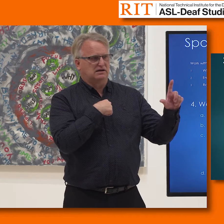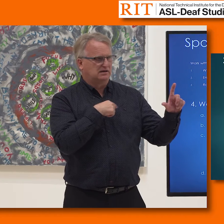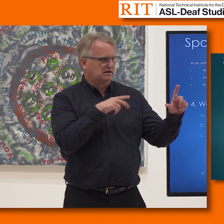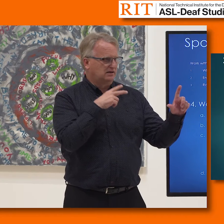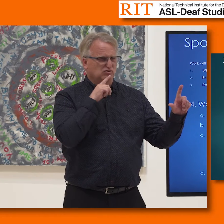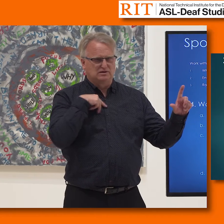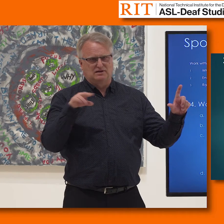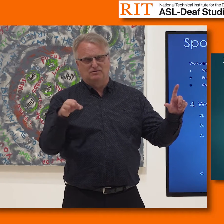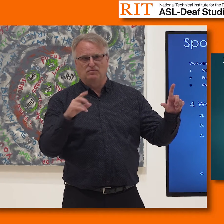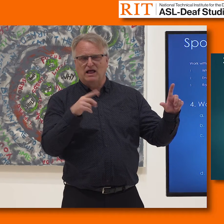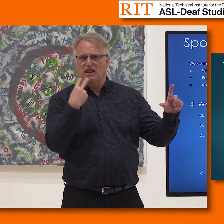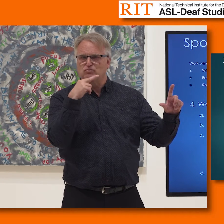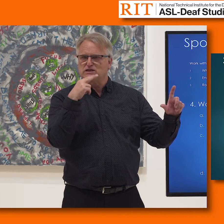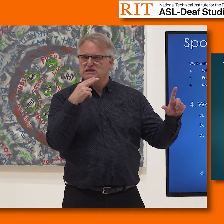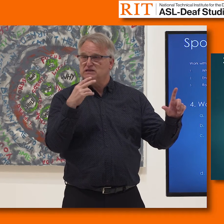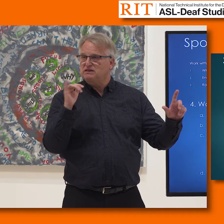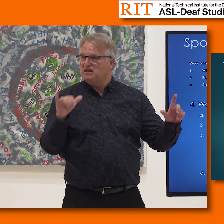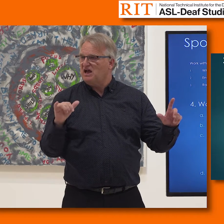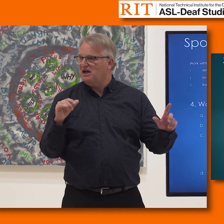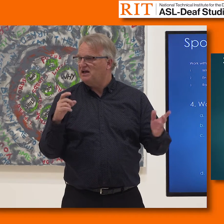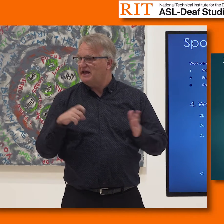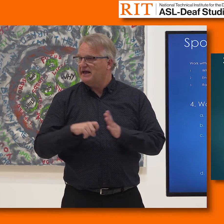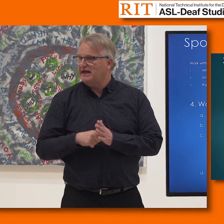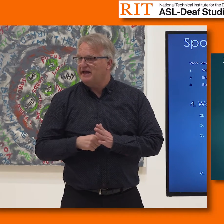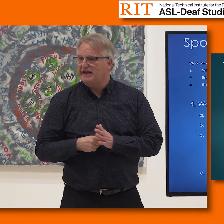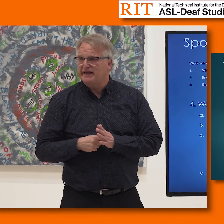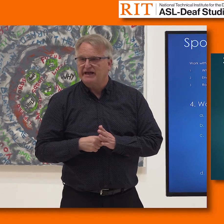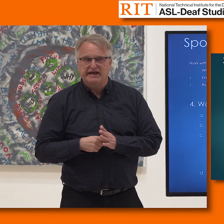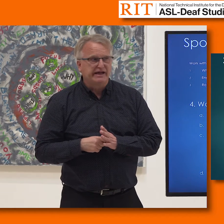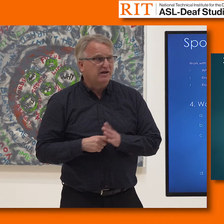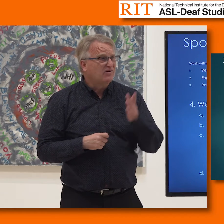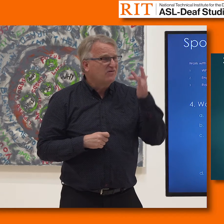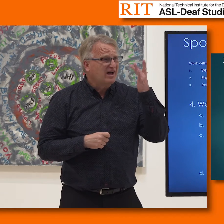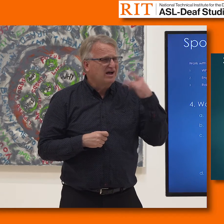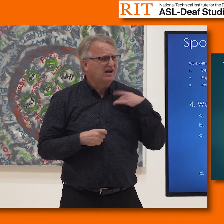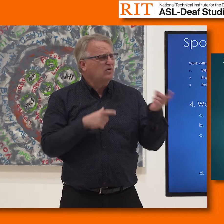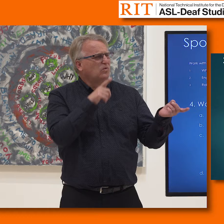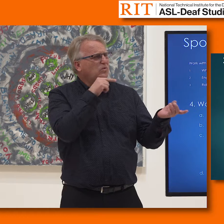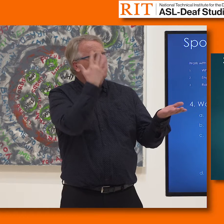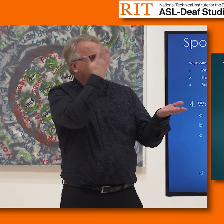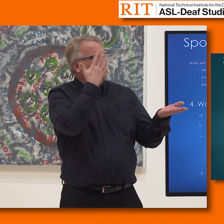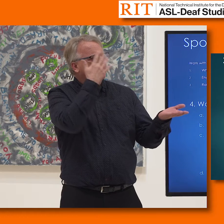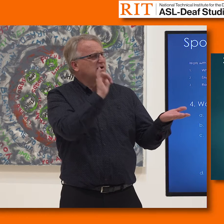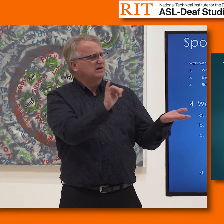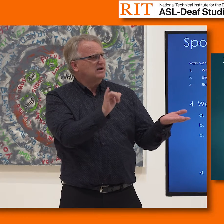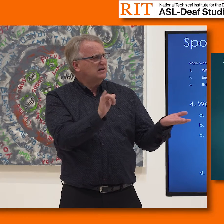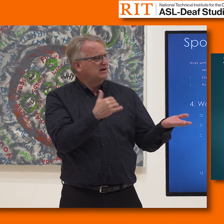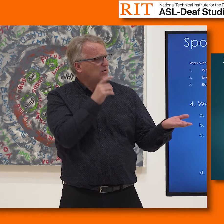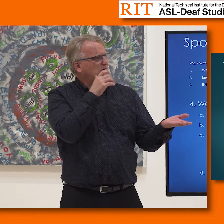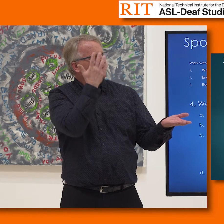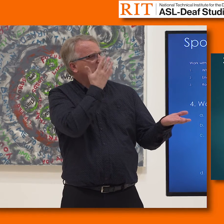It just makes it more accessible for me. I've got to lipread you. In order to do that, you have to turn your camera on, you know?